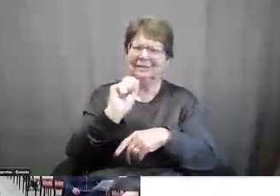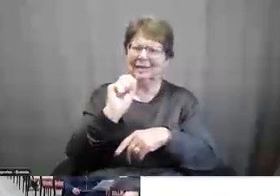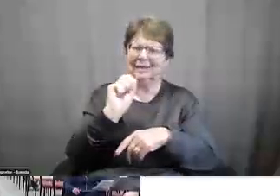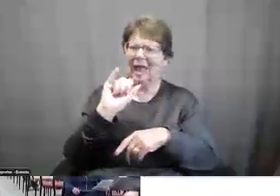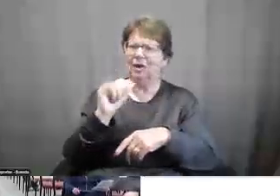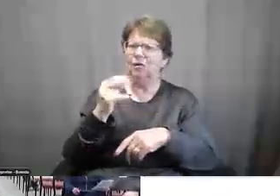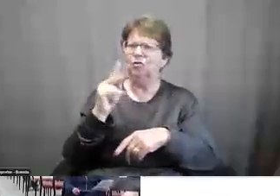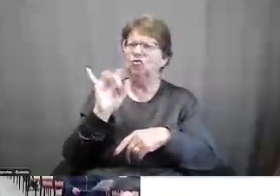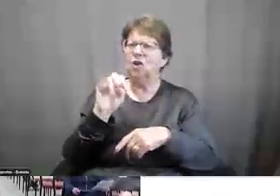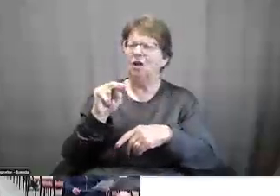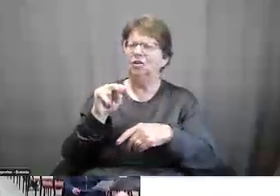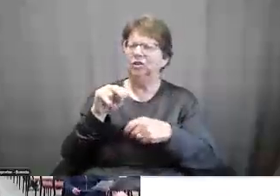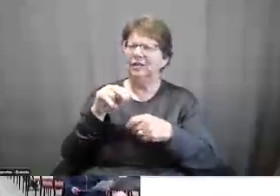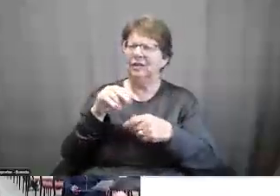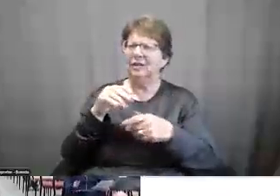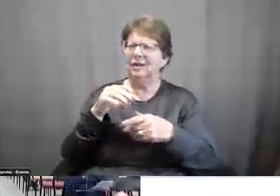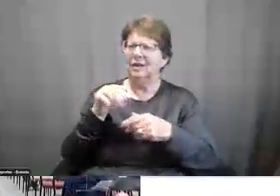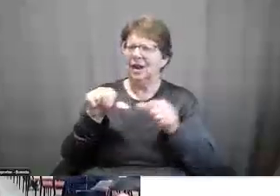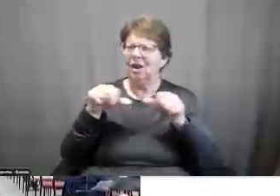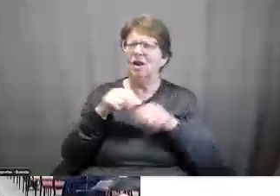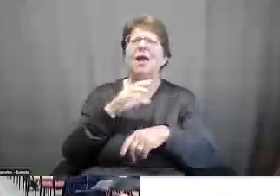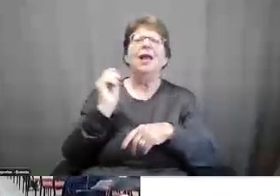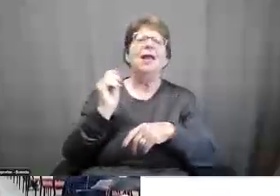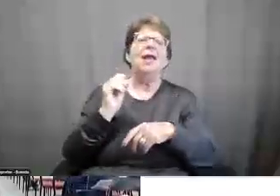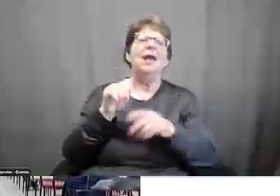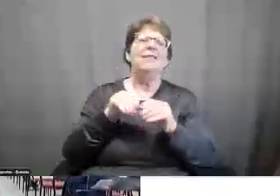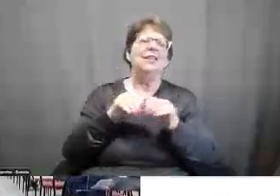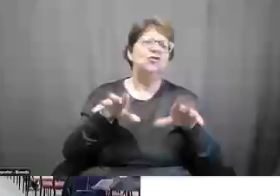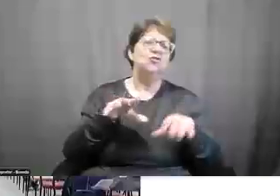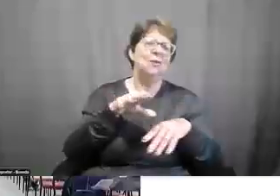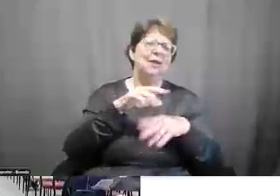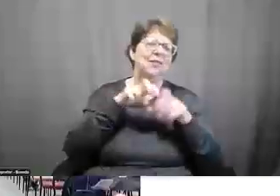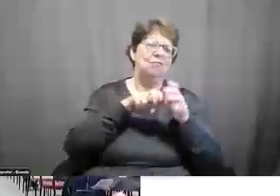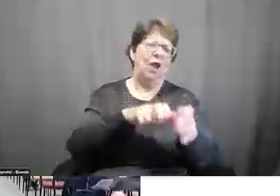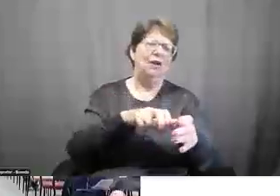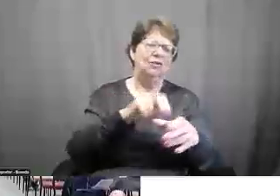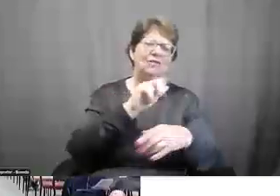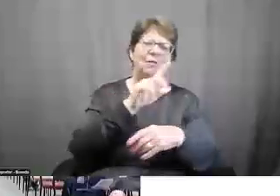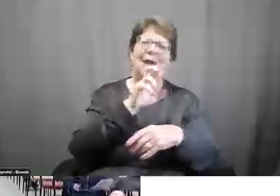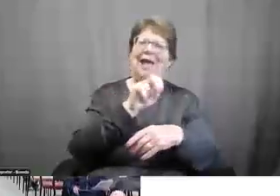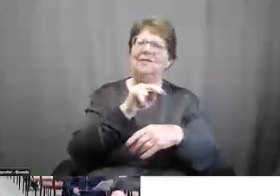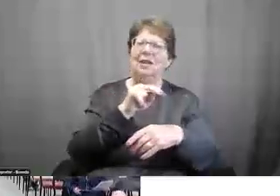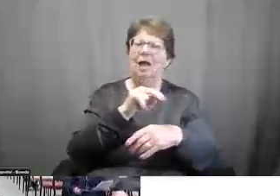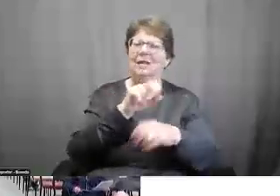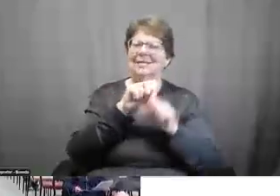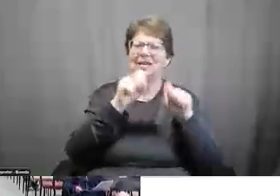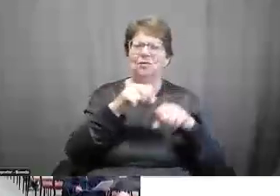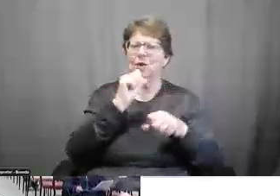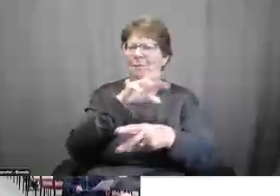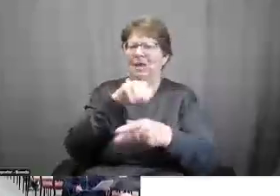Boardroom: distribute ridership from the Avalon station, which would not be included in this alignment, to Alaska Junction and Delridge.